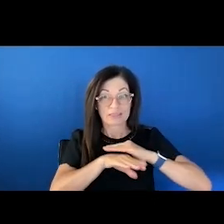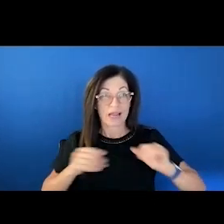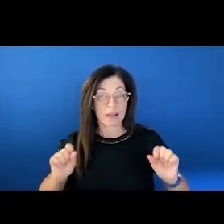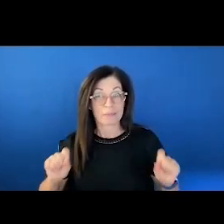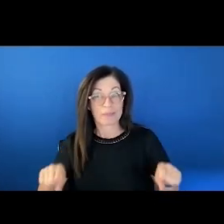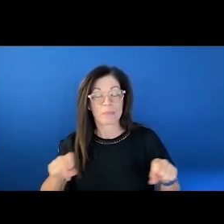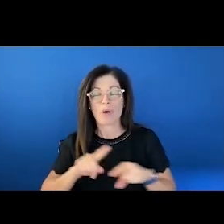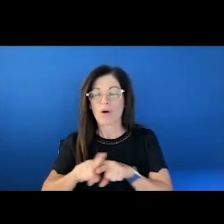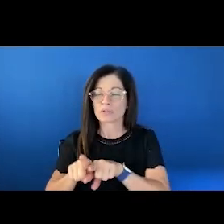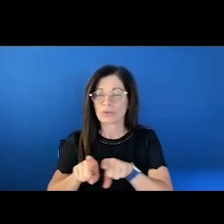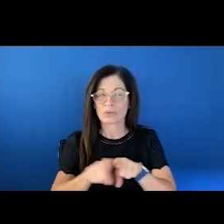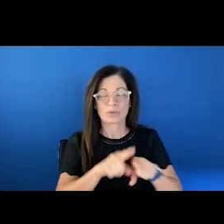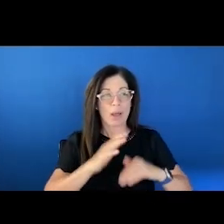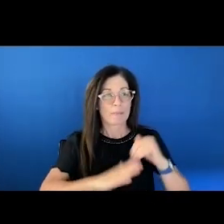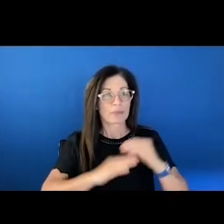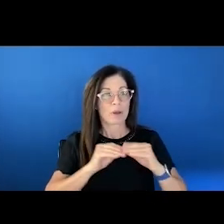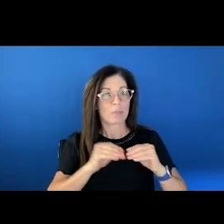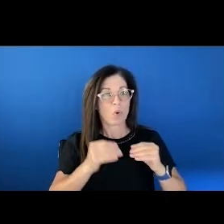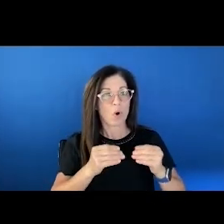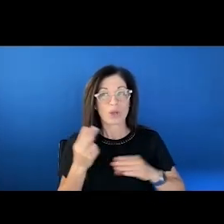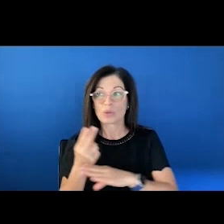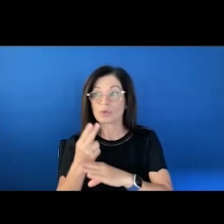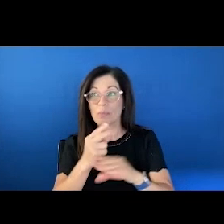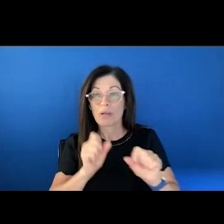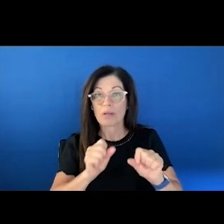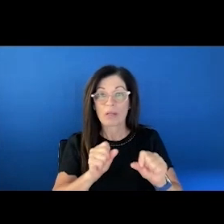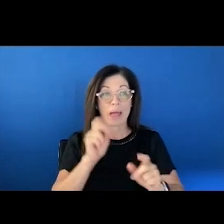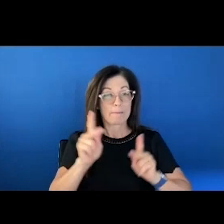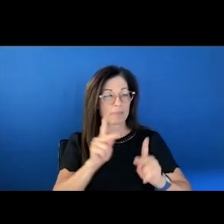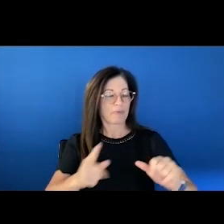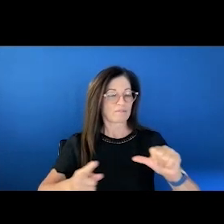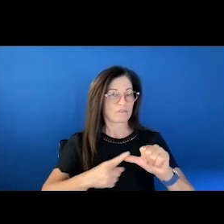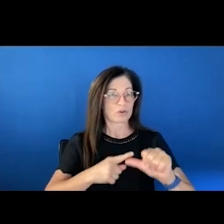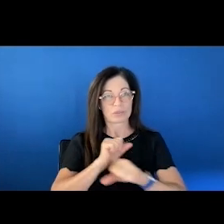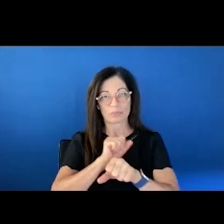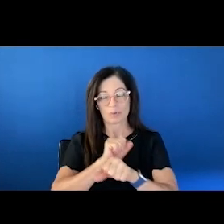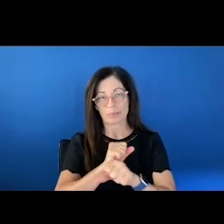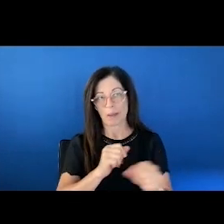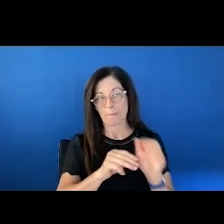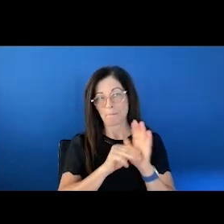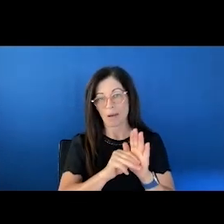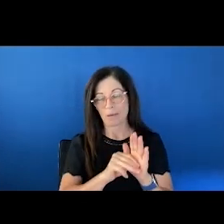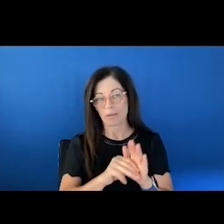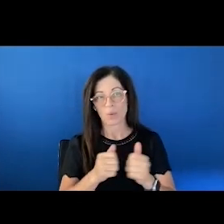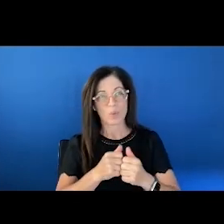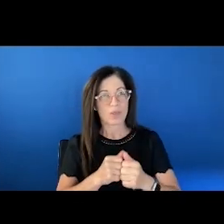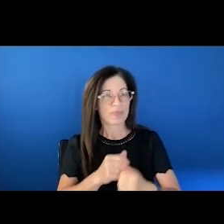builds a transportable, people-first employment model with the power to reshape how systems